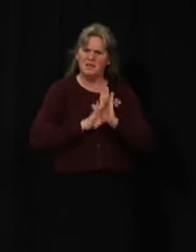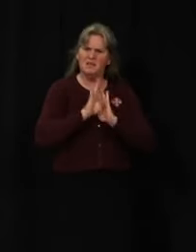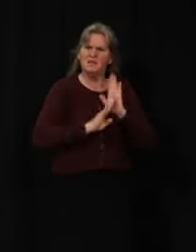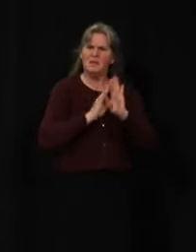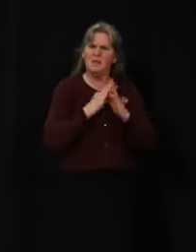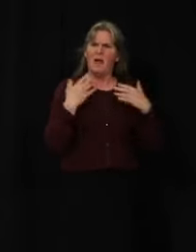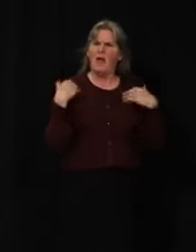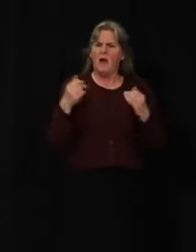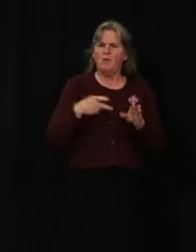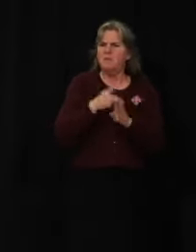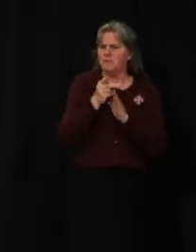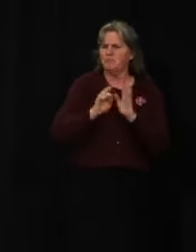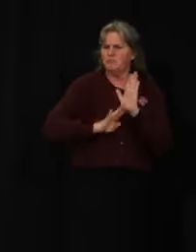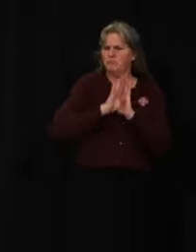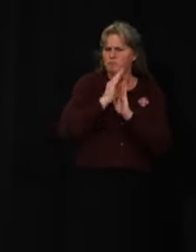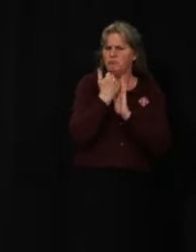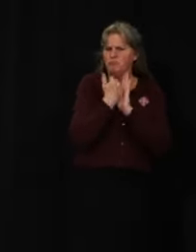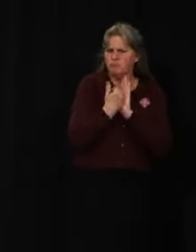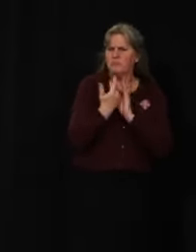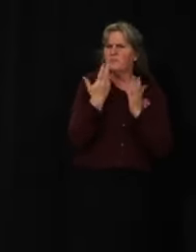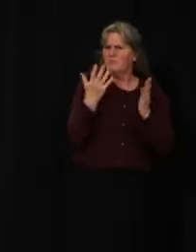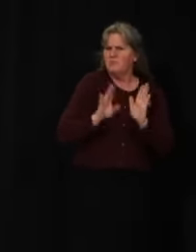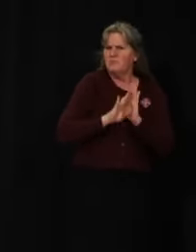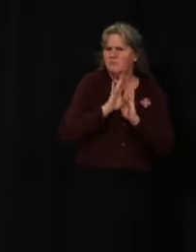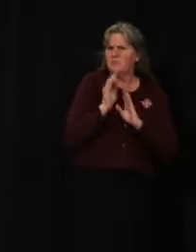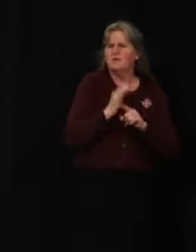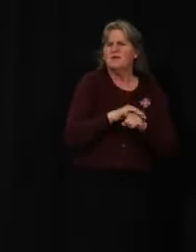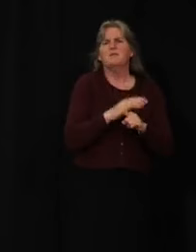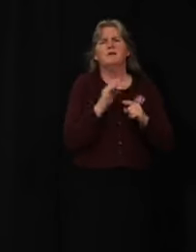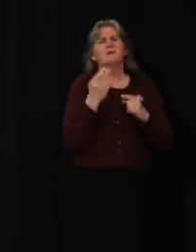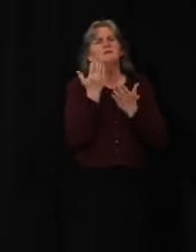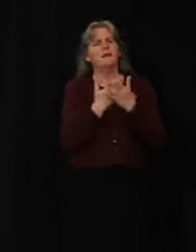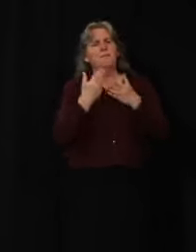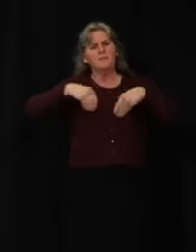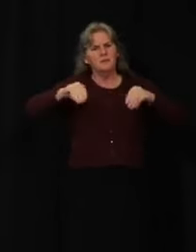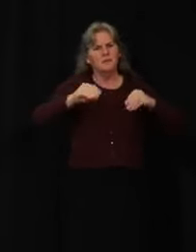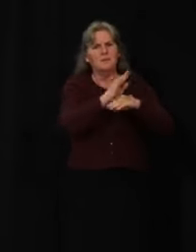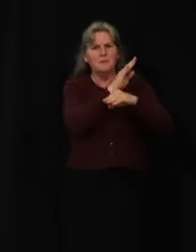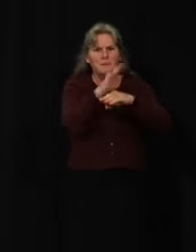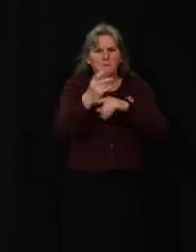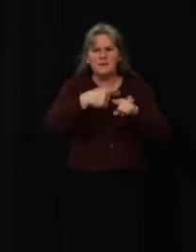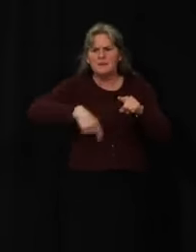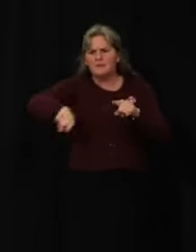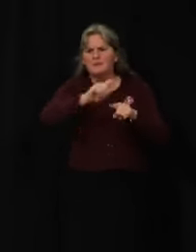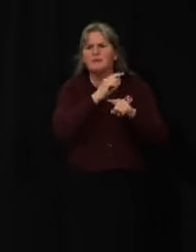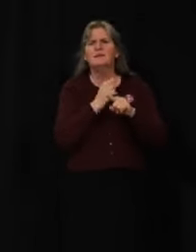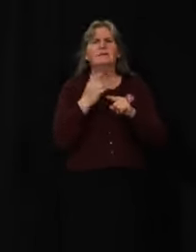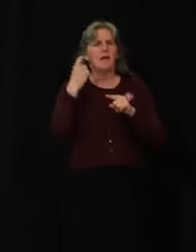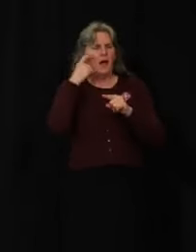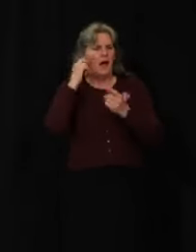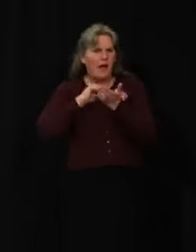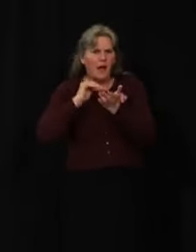for allied health professionals, optometrists, and retail businesses. Recognizing about child care is